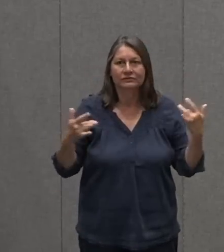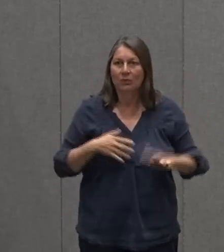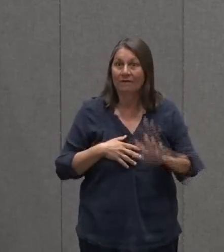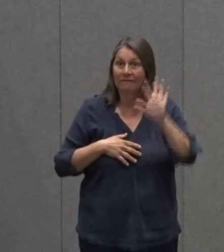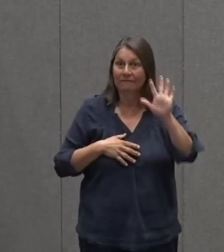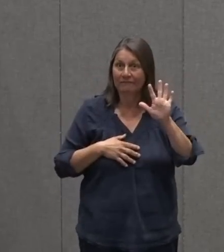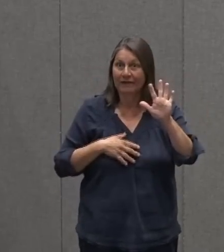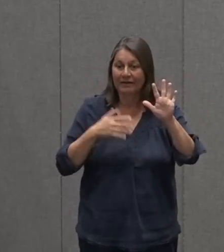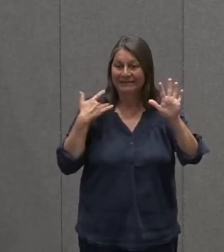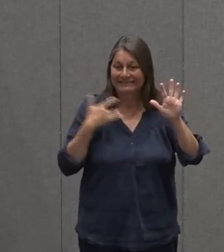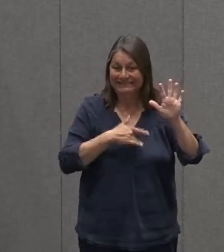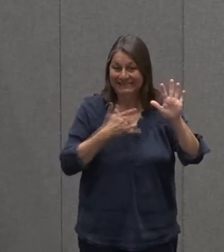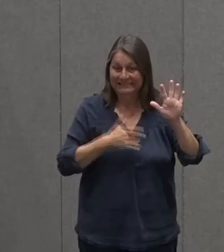What do we hear?